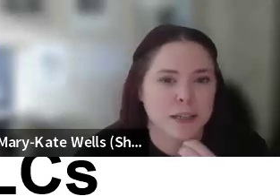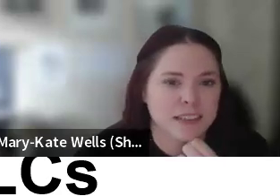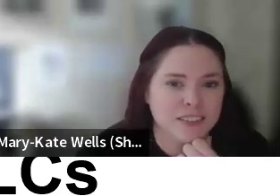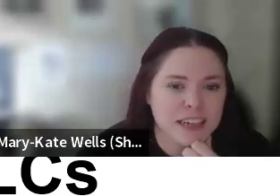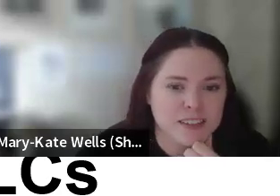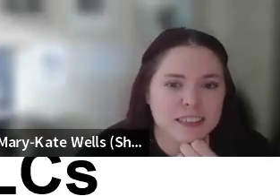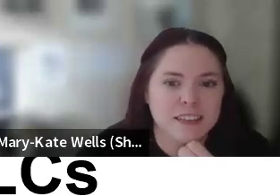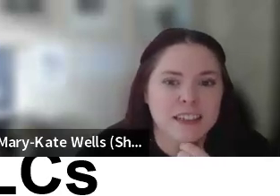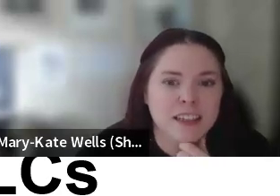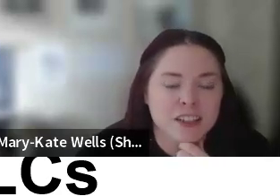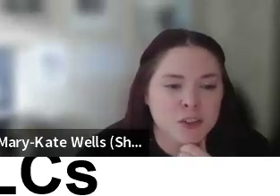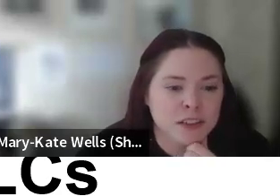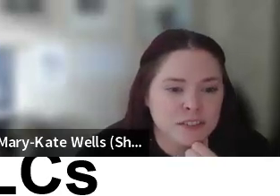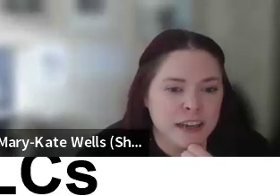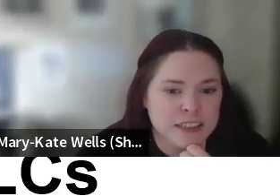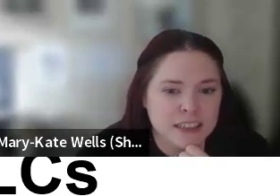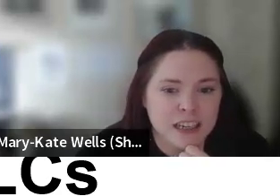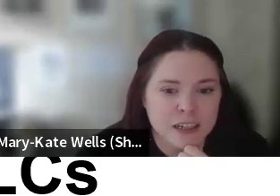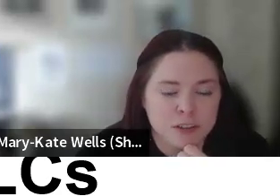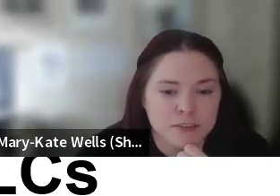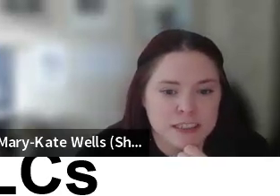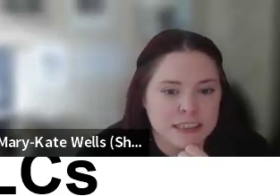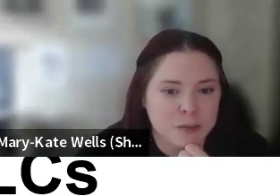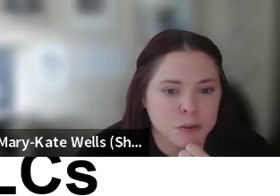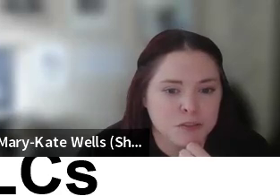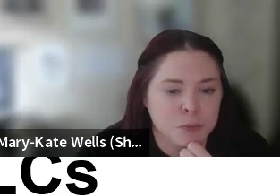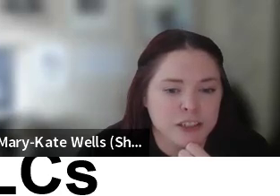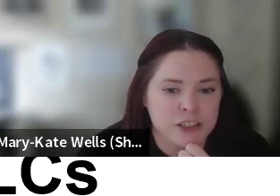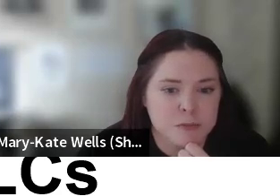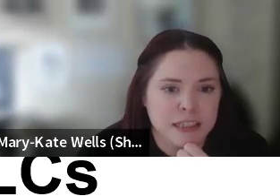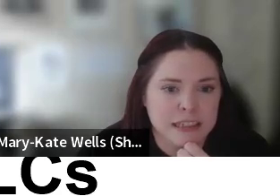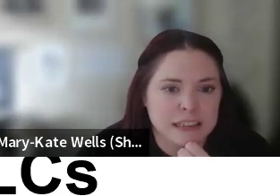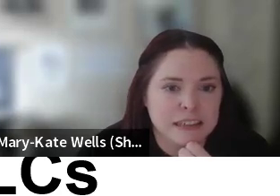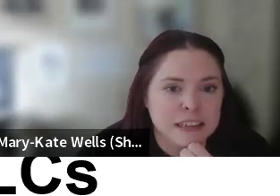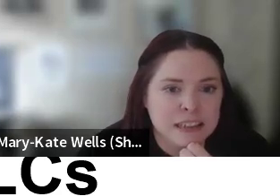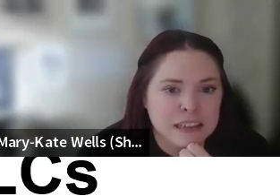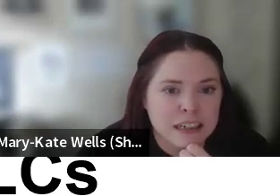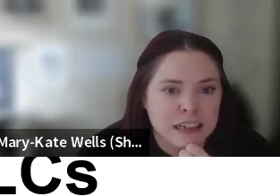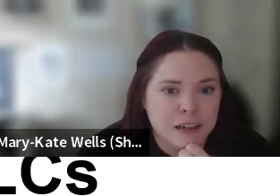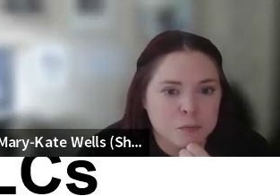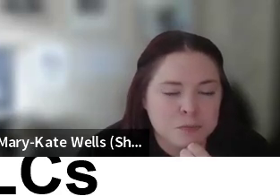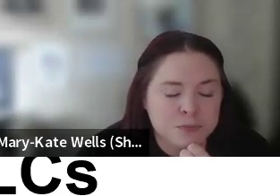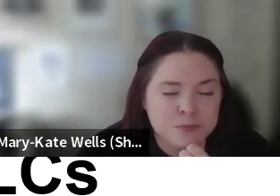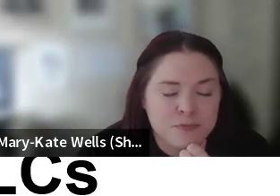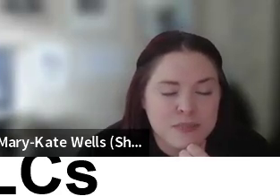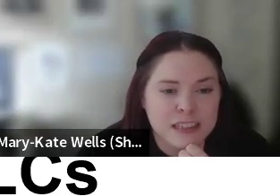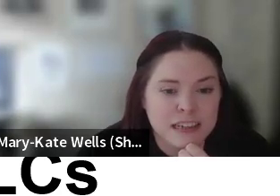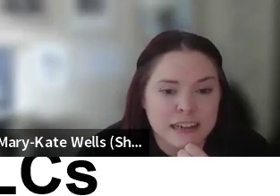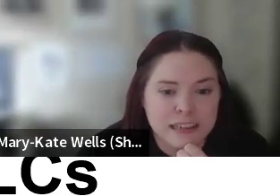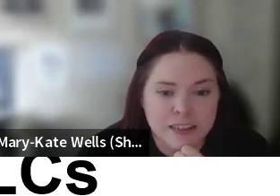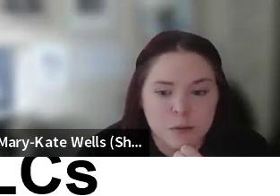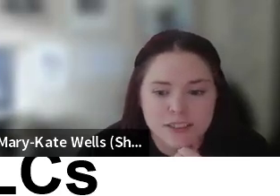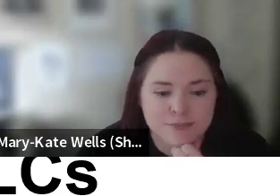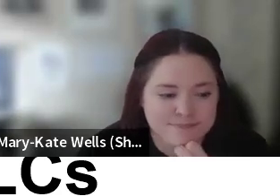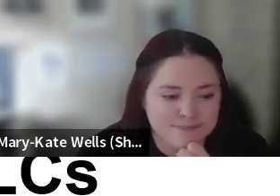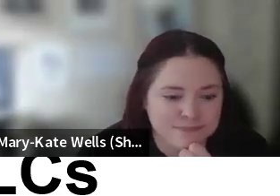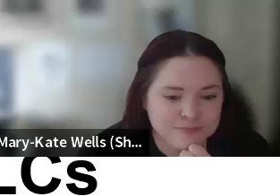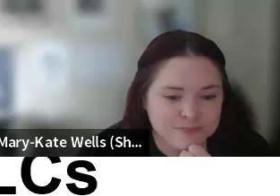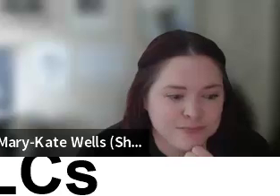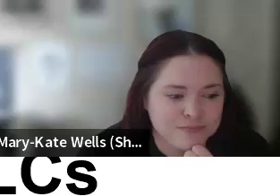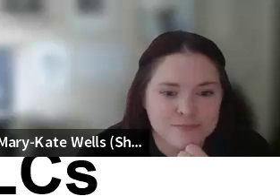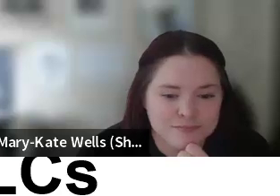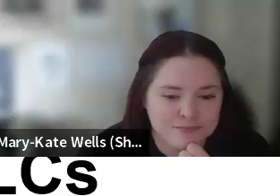Independent Living Council, to give us the first example of partnerships in the IL network.